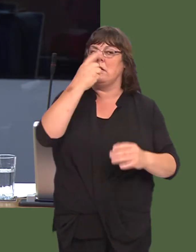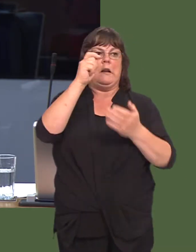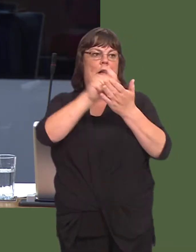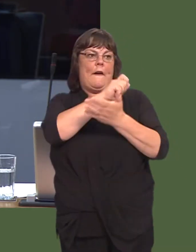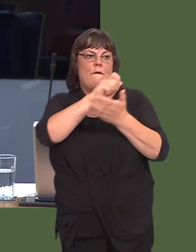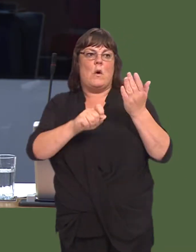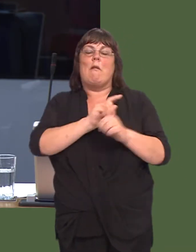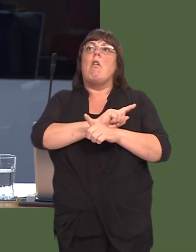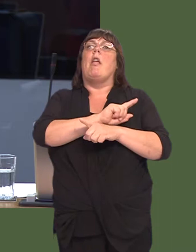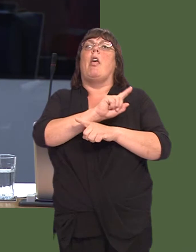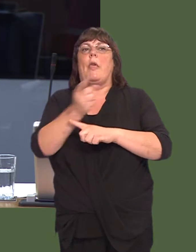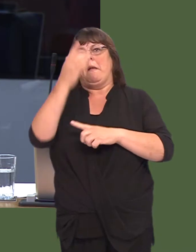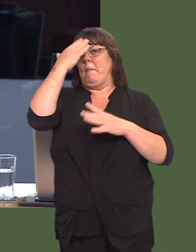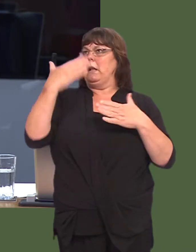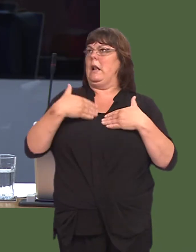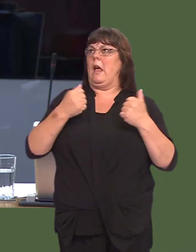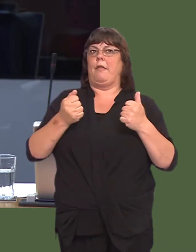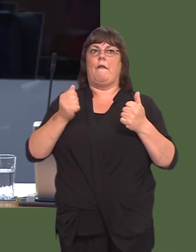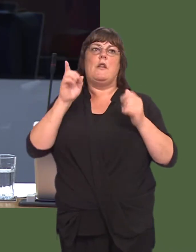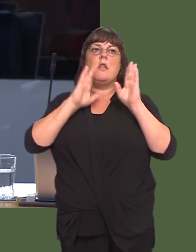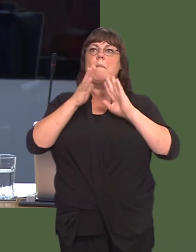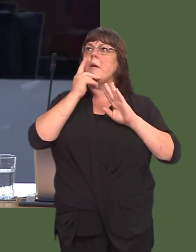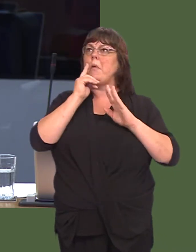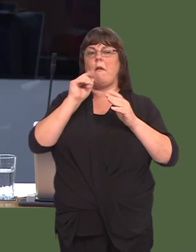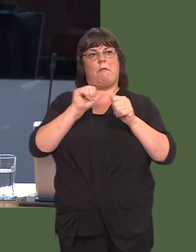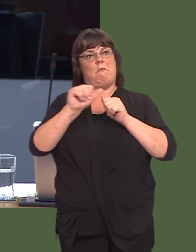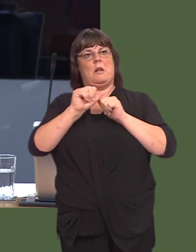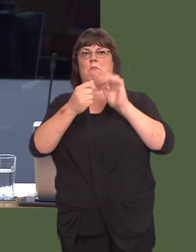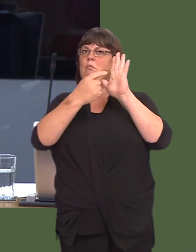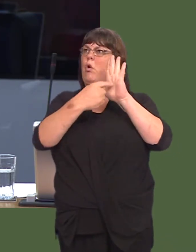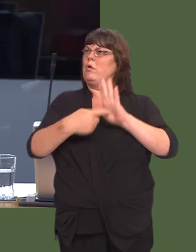of our children and young people gets the proper priority that it deserves?